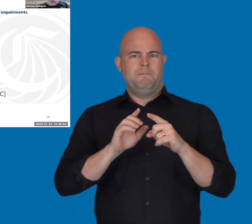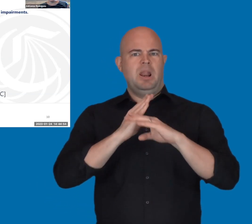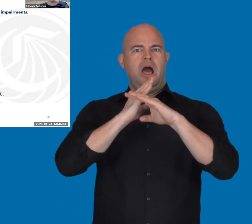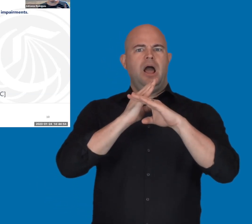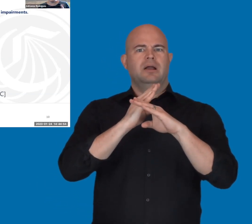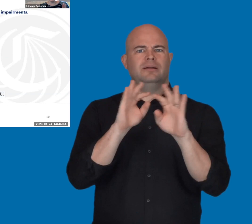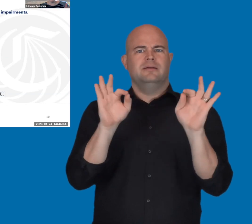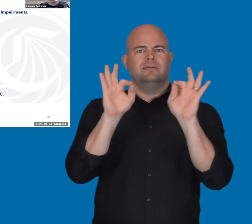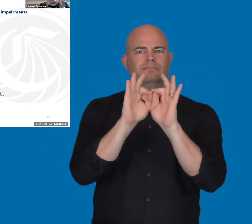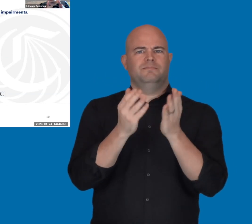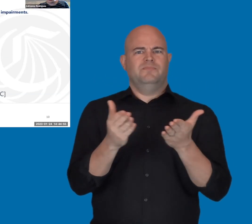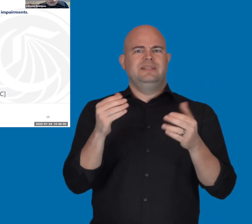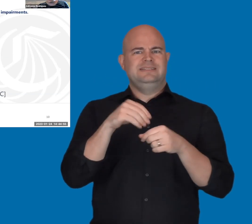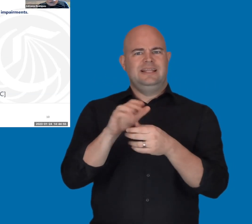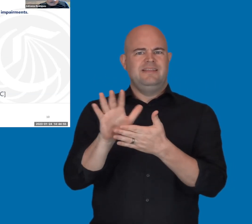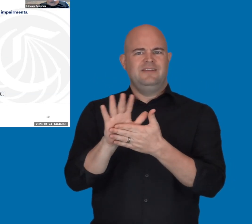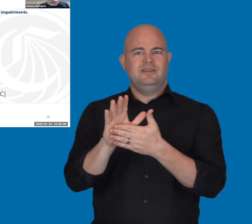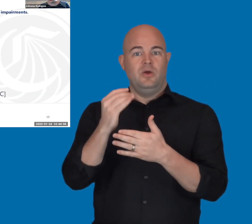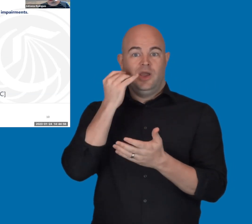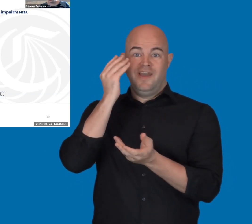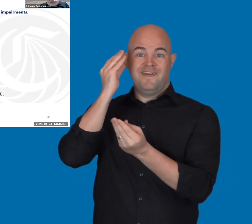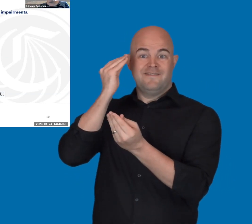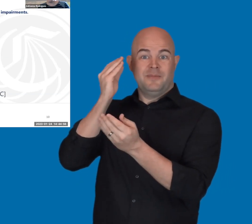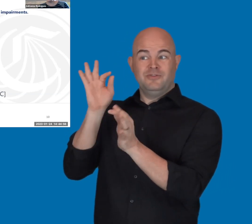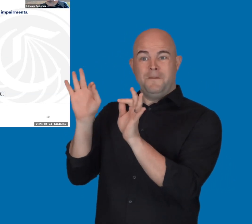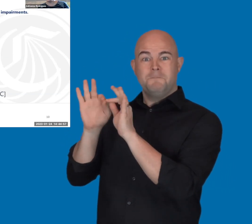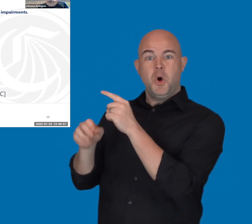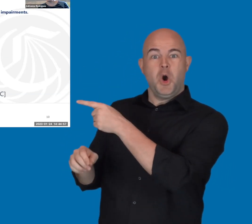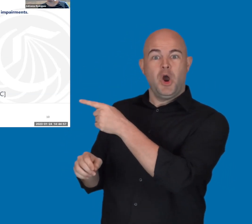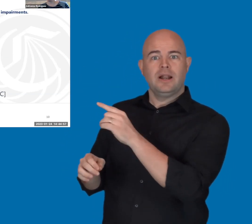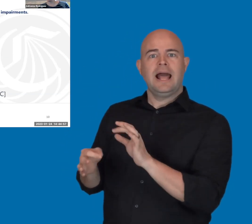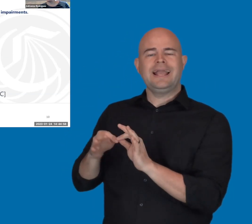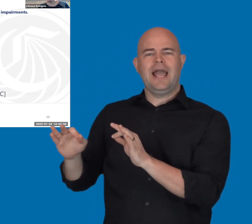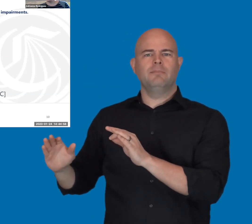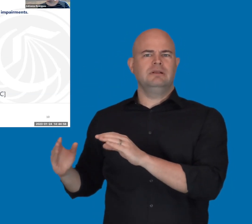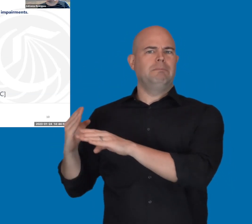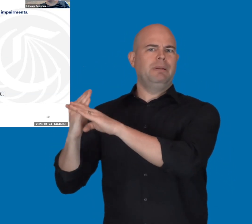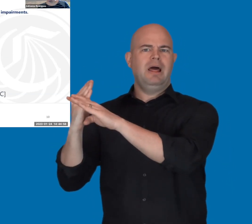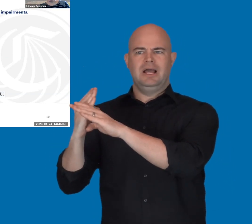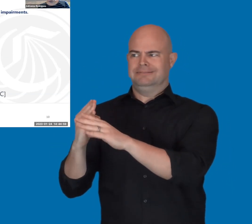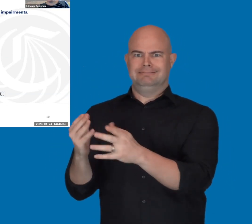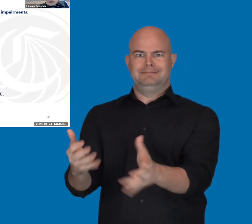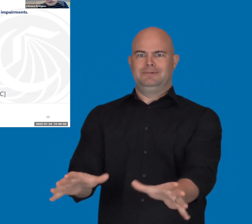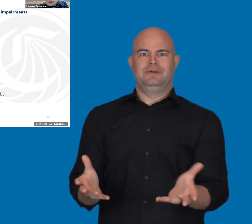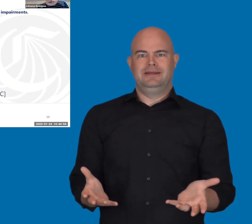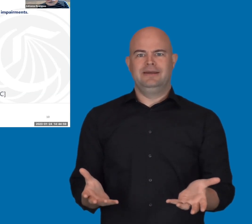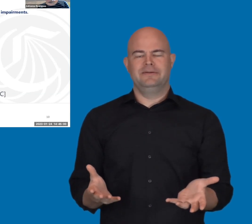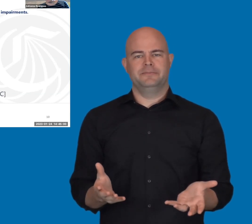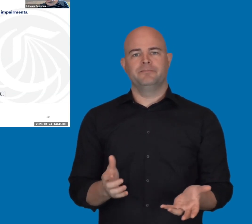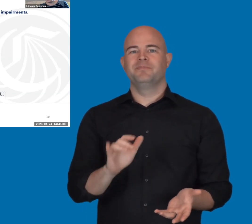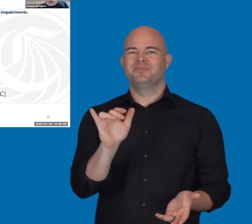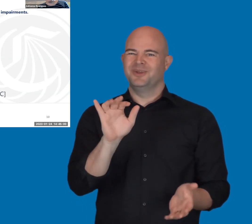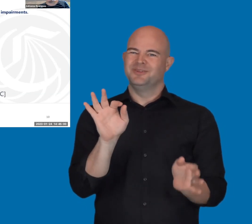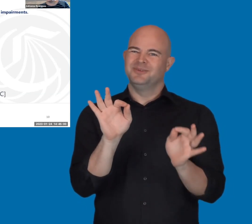So, you don't want it covering up important information that you've got on your screen. Again, don't forget to check them for accuracy.